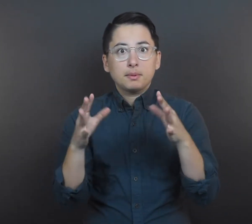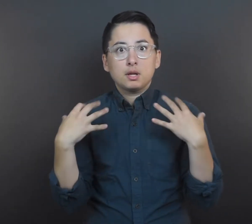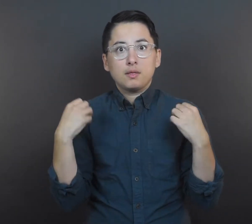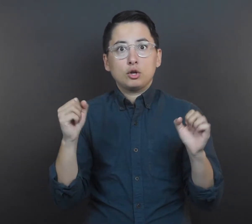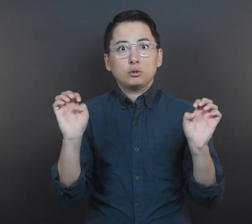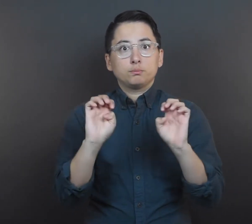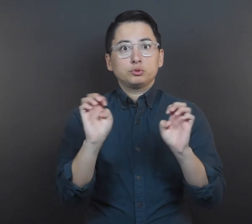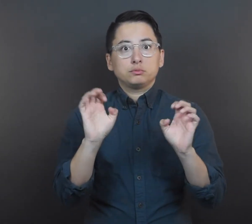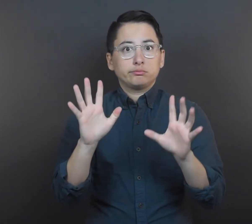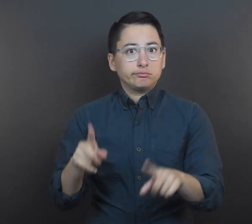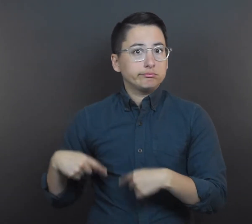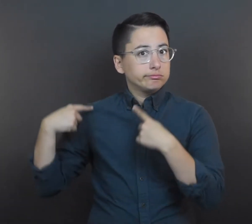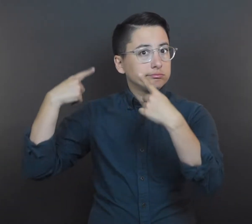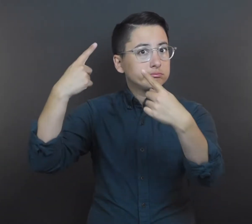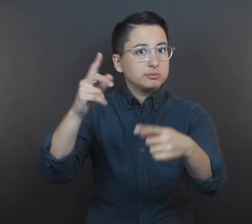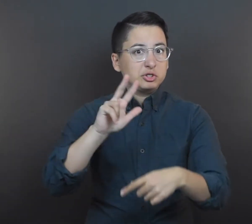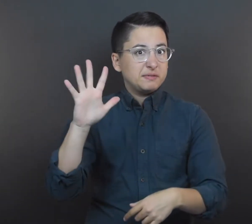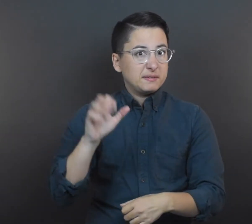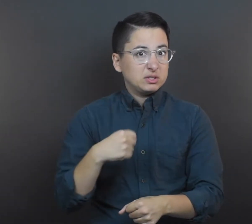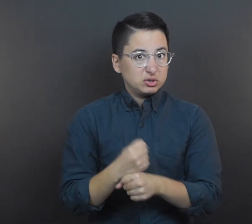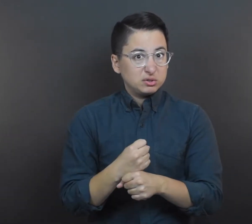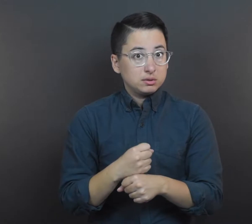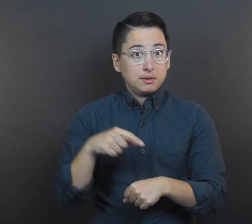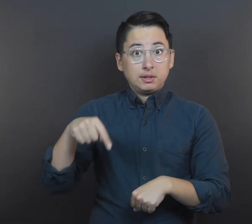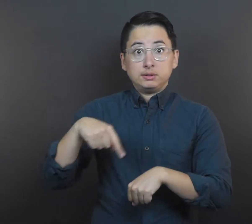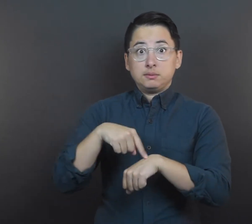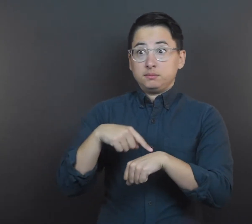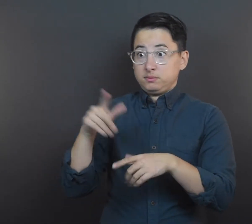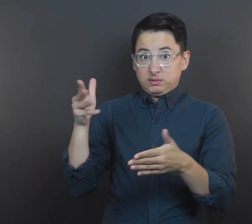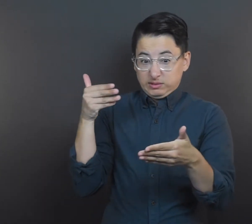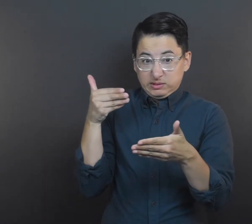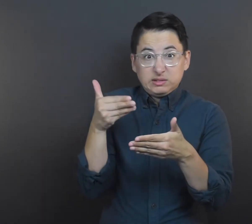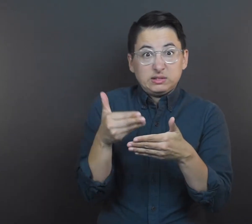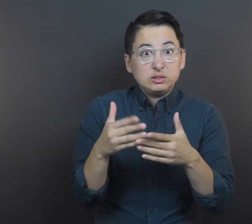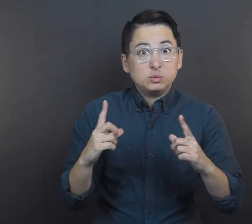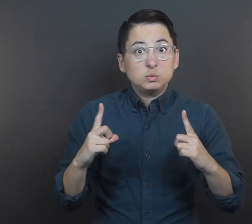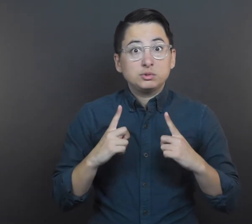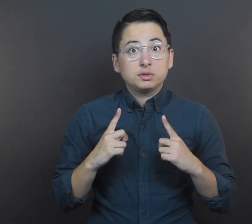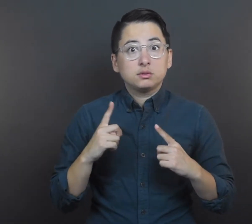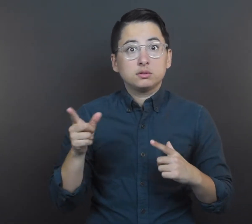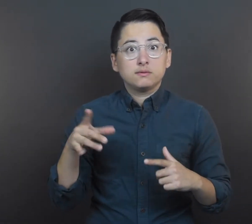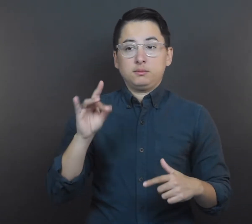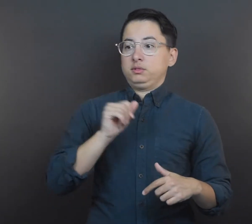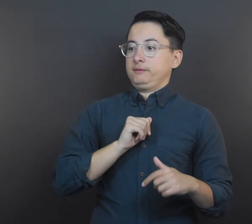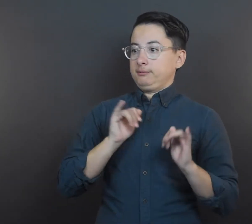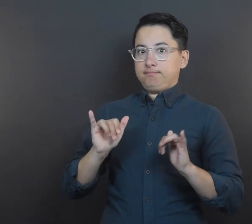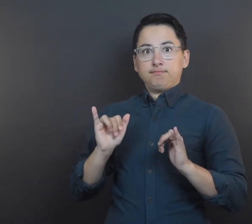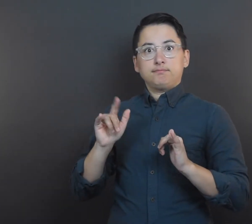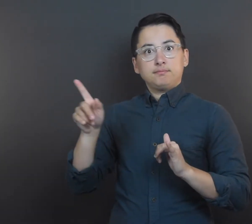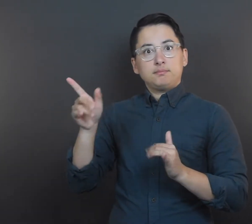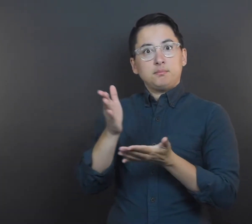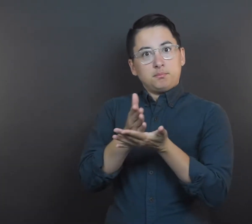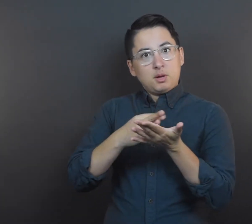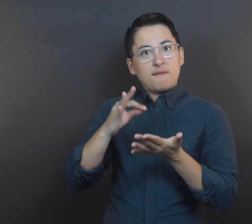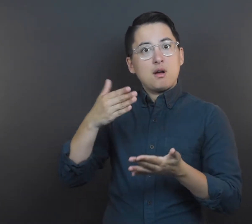“This time around, as I near retirement, I find myself in the high-risk group and unable